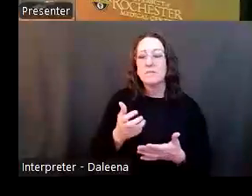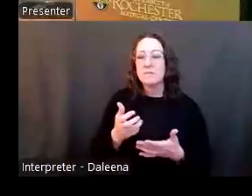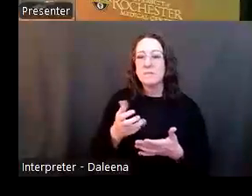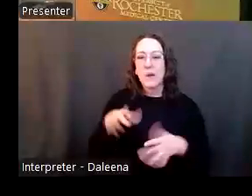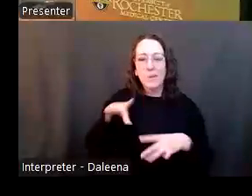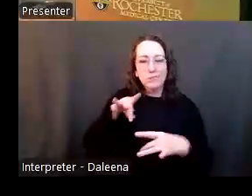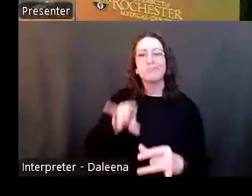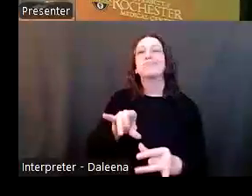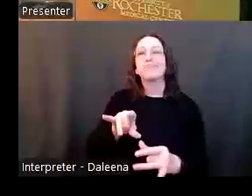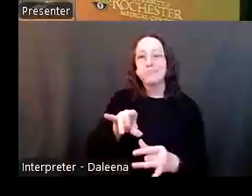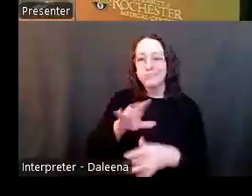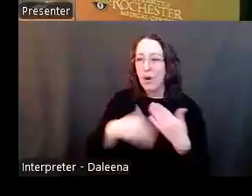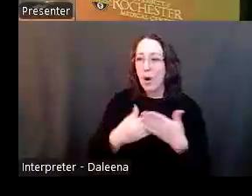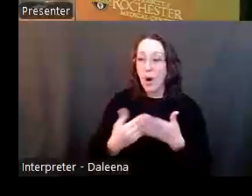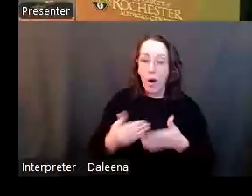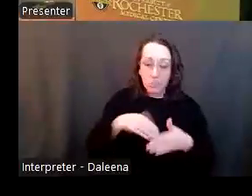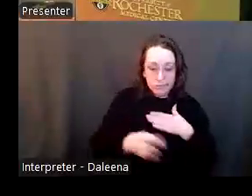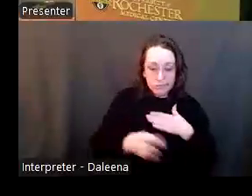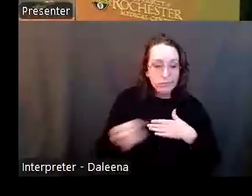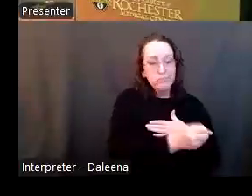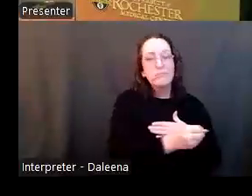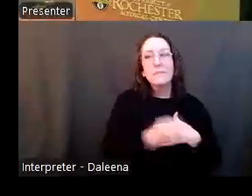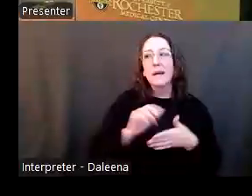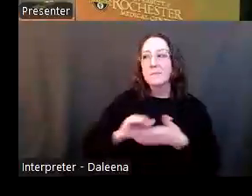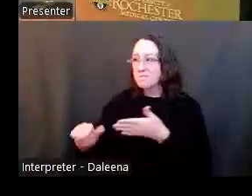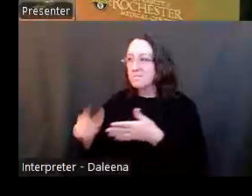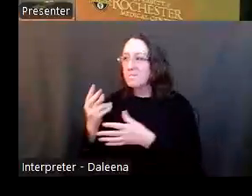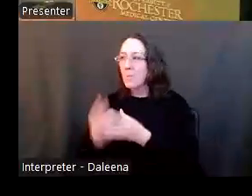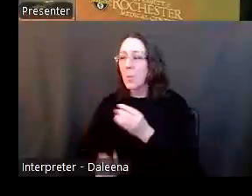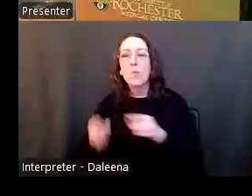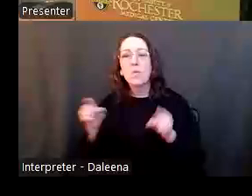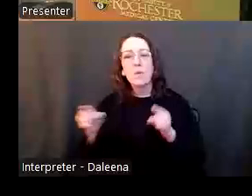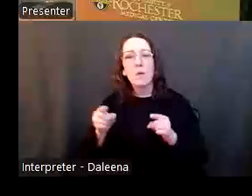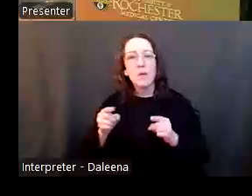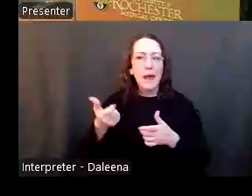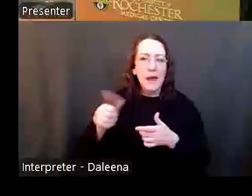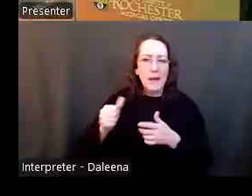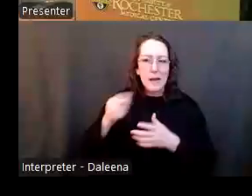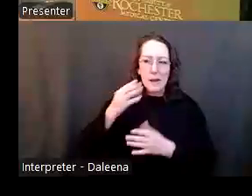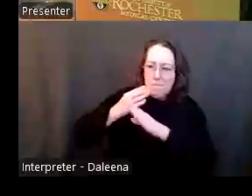the admissions and discharges so we identify any barriers to discharge um any services or tests